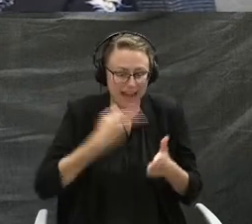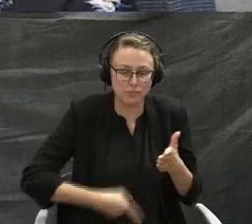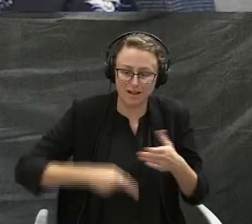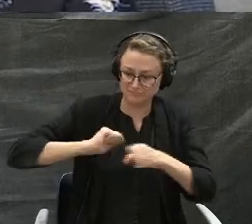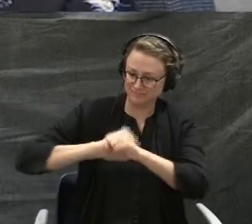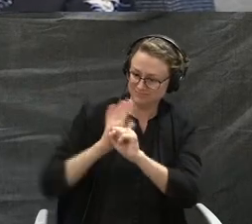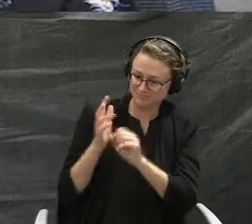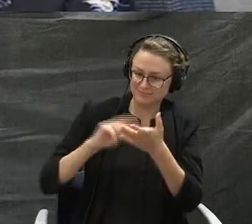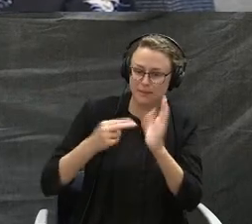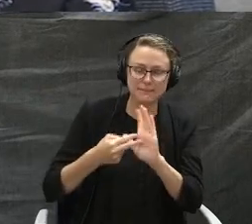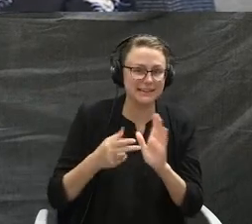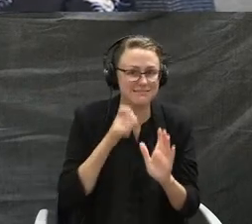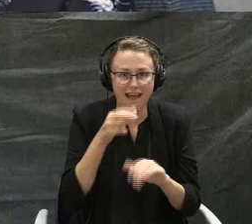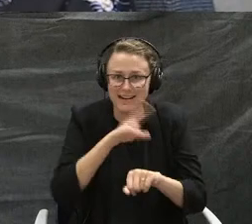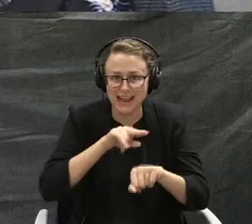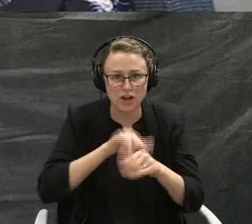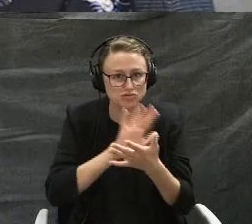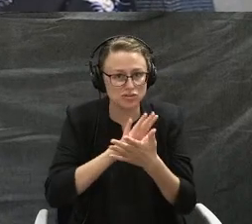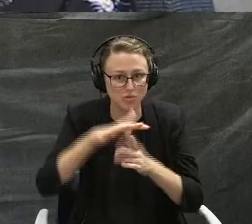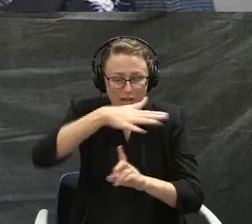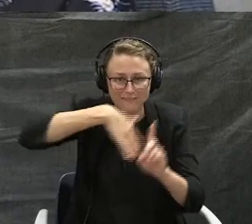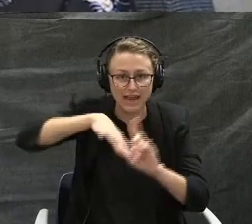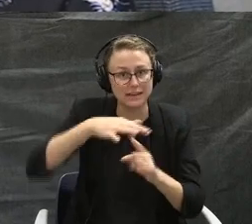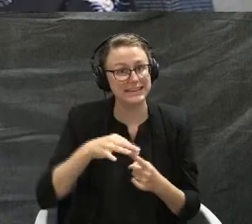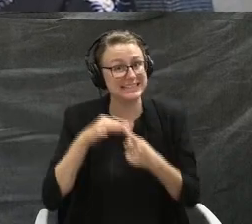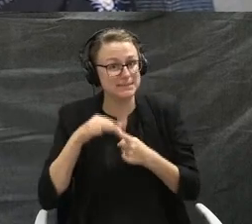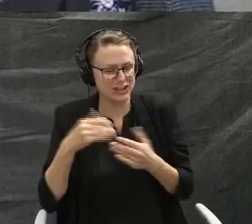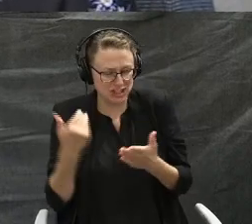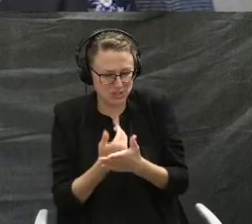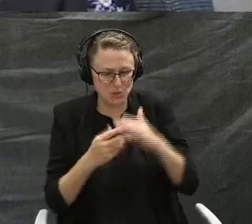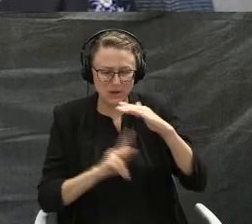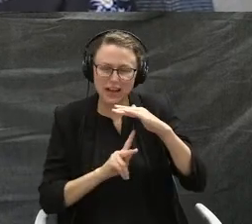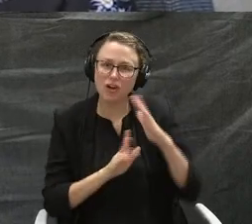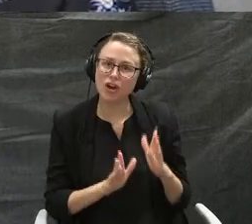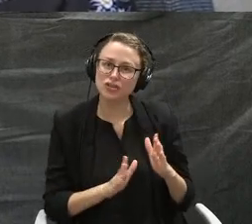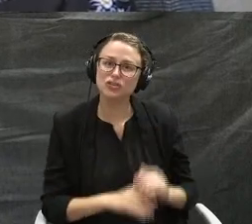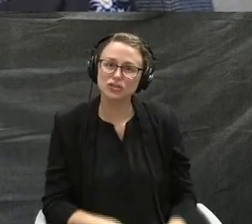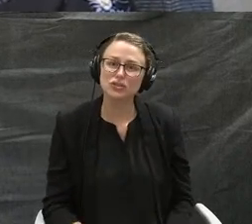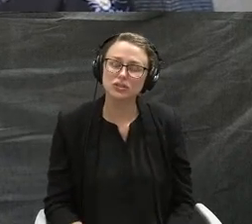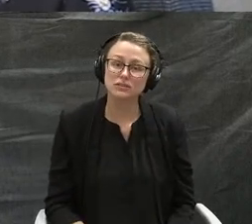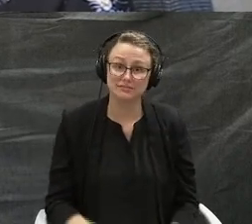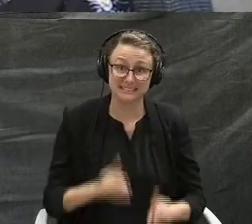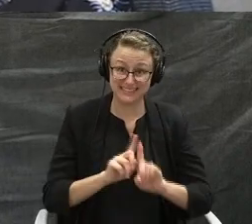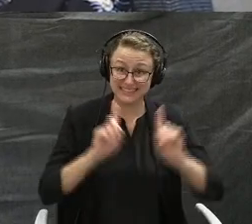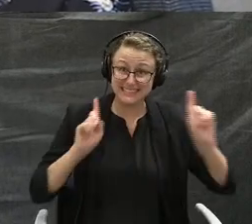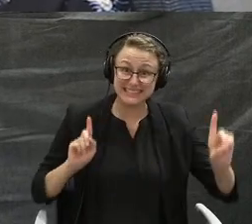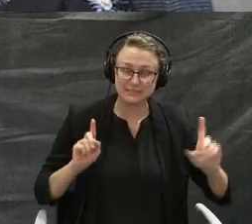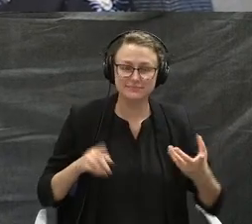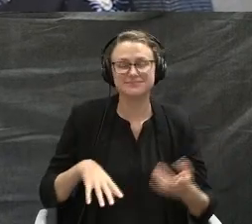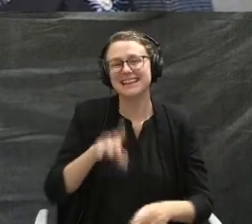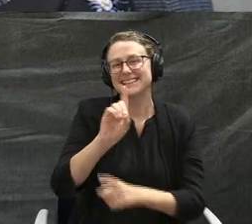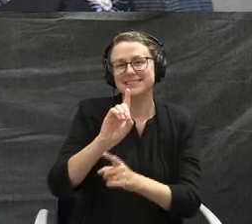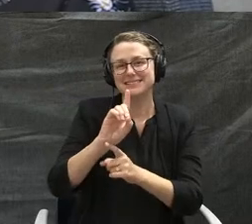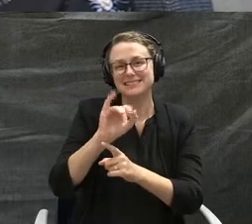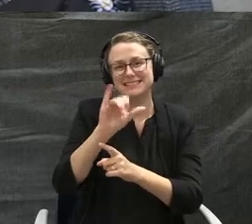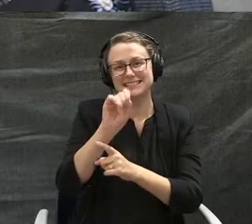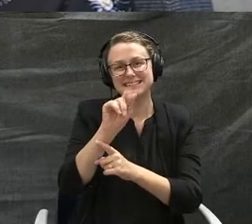this unnatural school environment, especially our new kindergartners? Is distance learning a challenge for some students to a point they may be